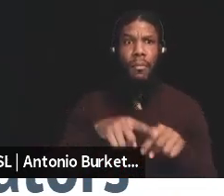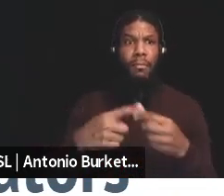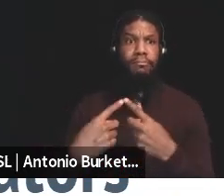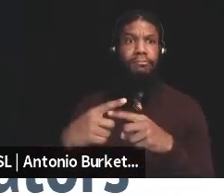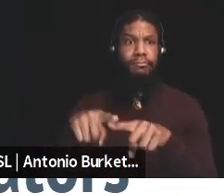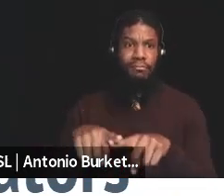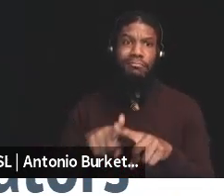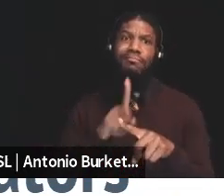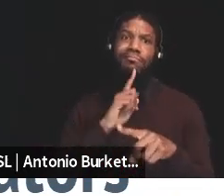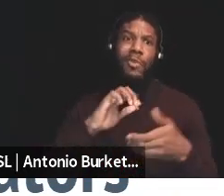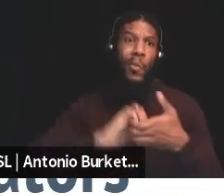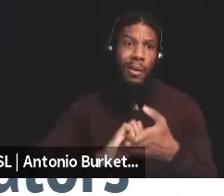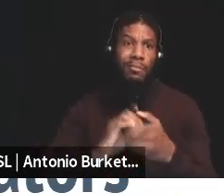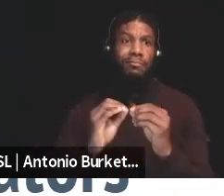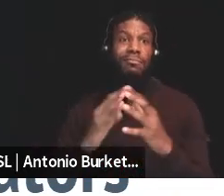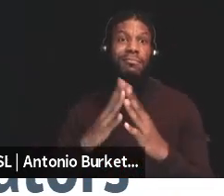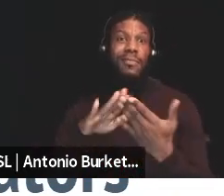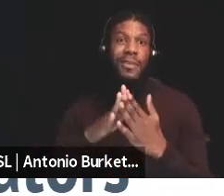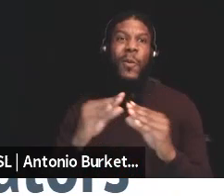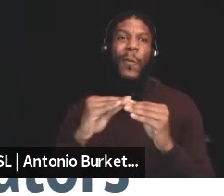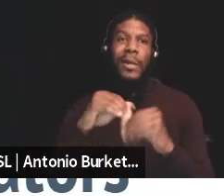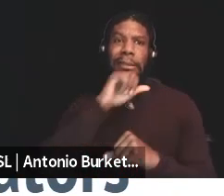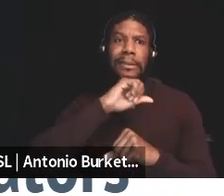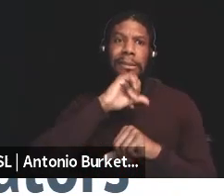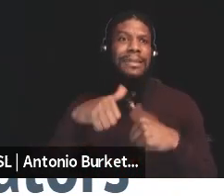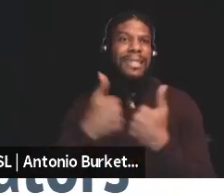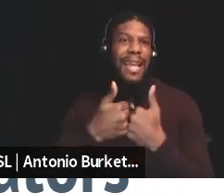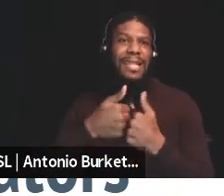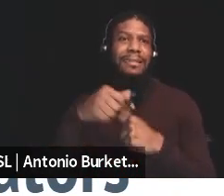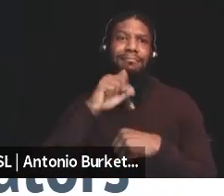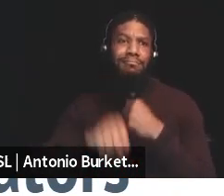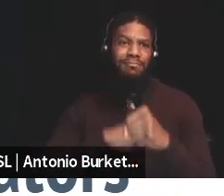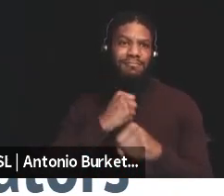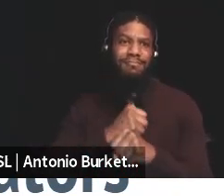both simultaneously more challenging this year while even being more essential in our writing